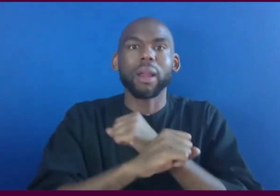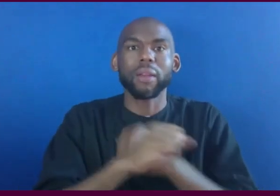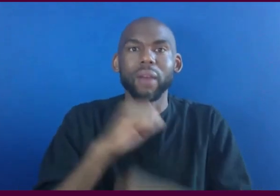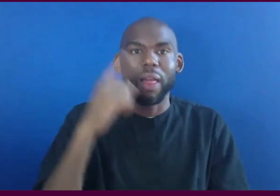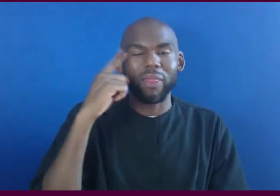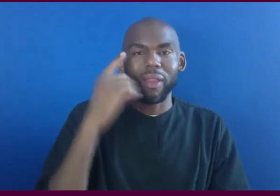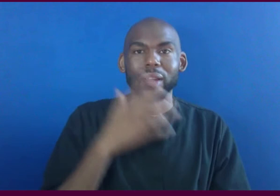of them.